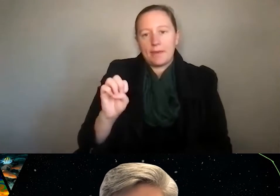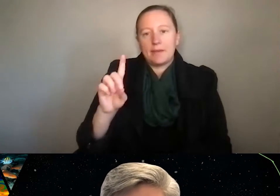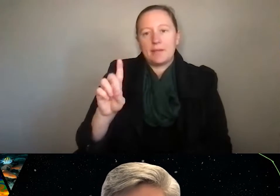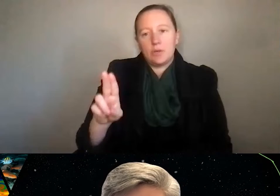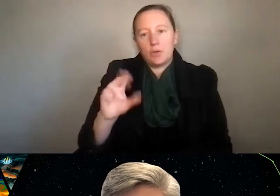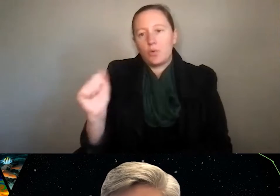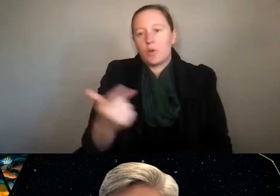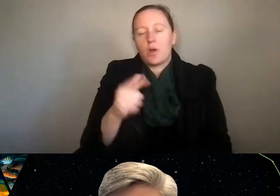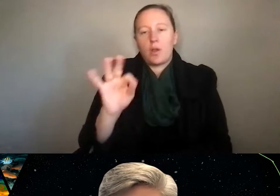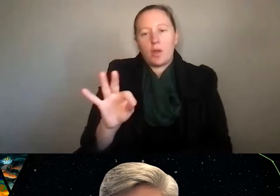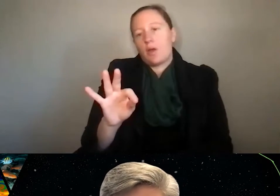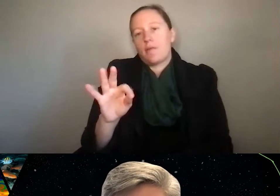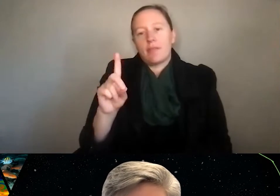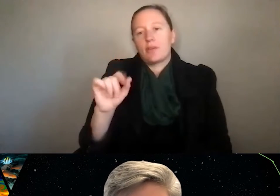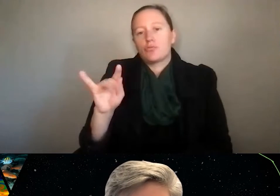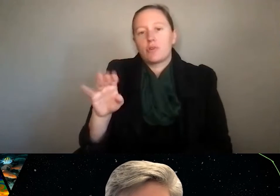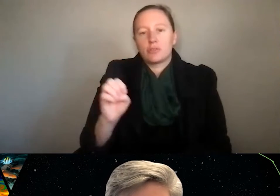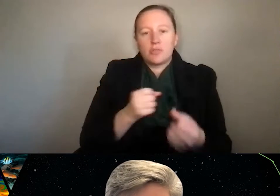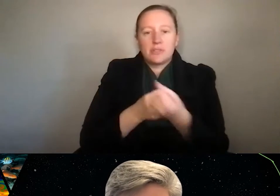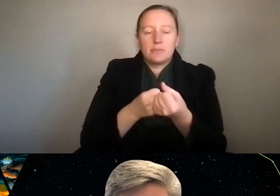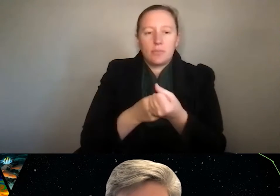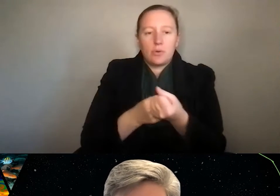our directorate support so that's